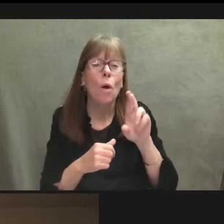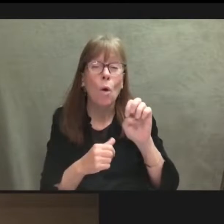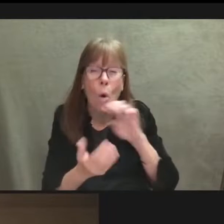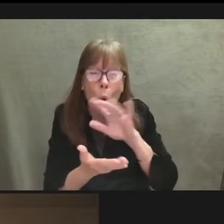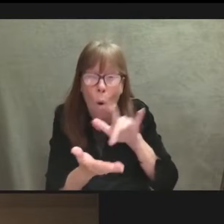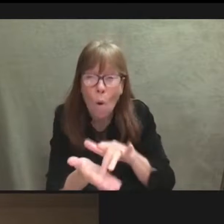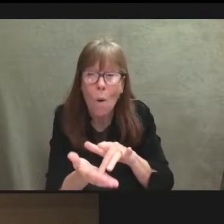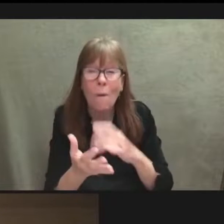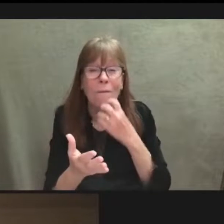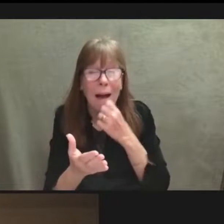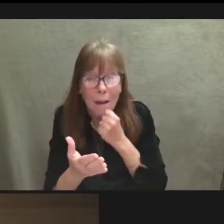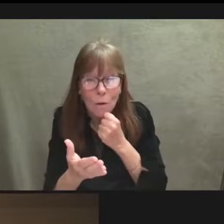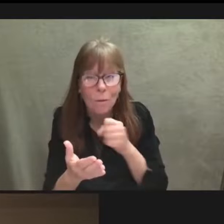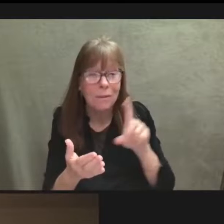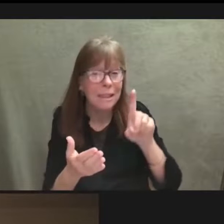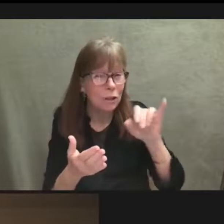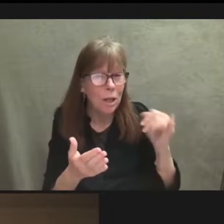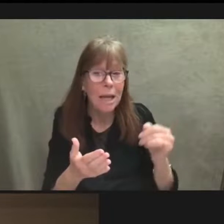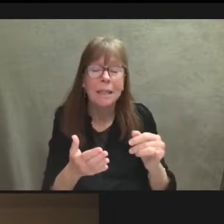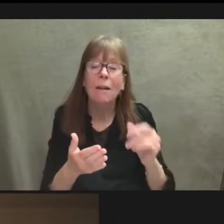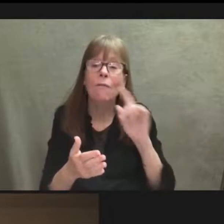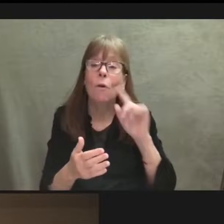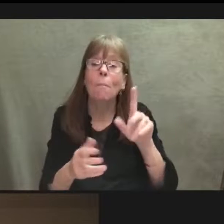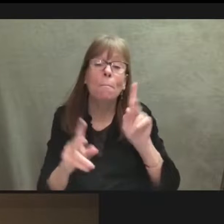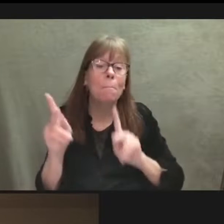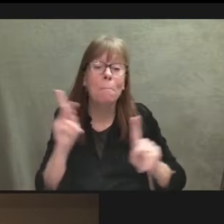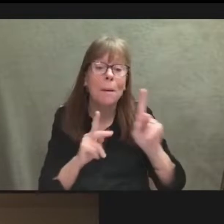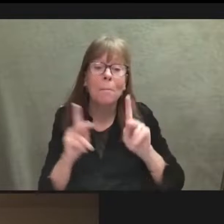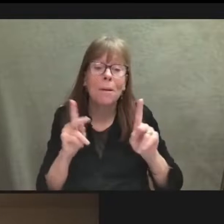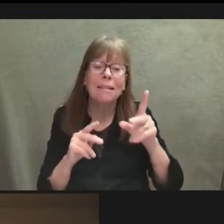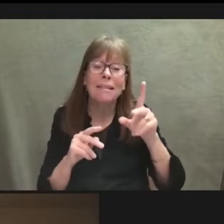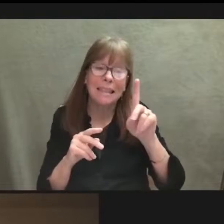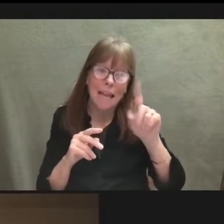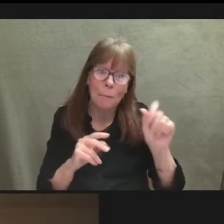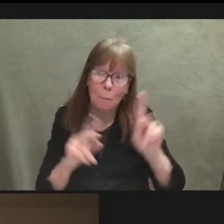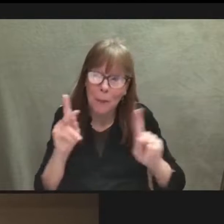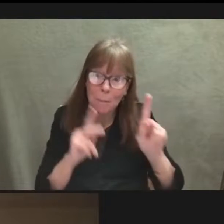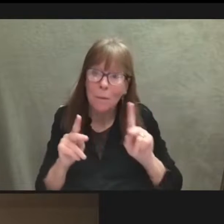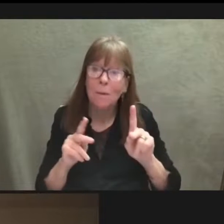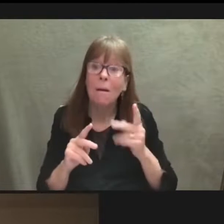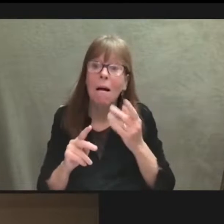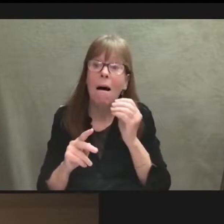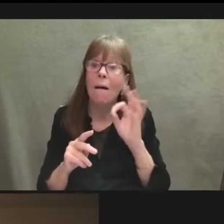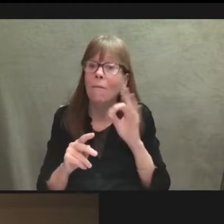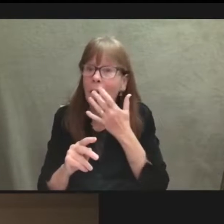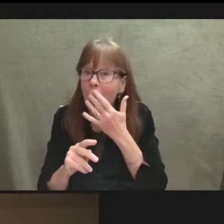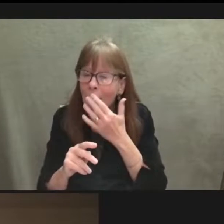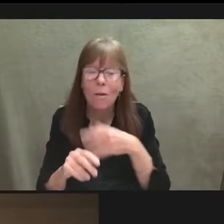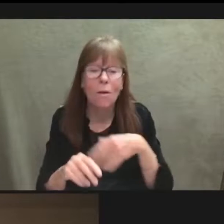of disabled people of color and of queer and gender non-conforming disabled people. So it